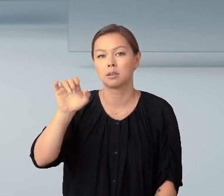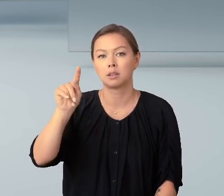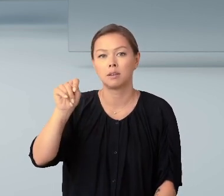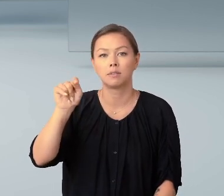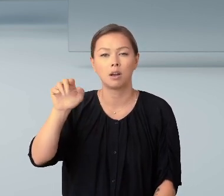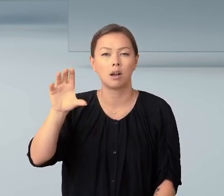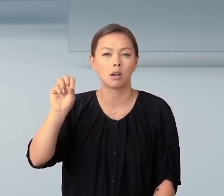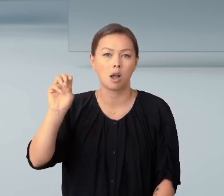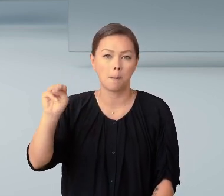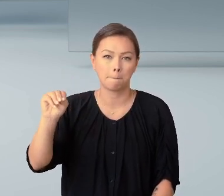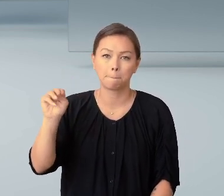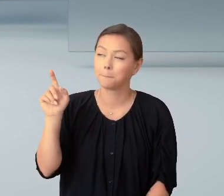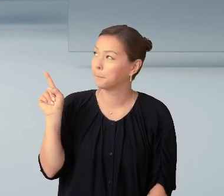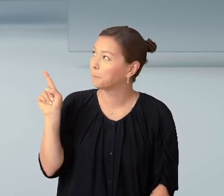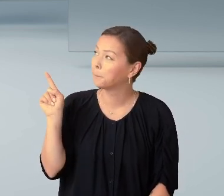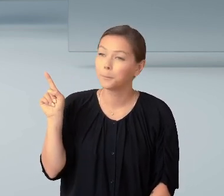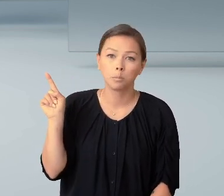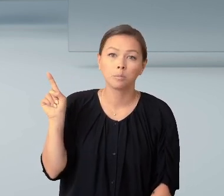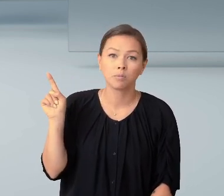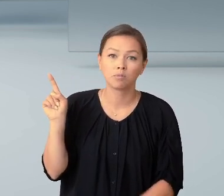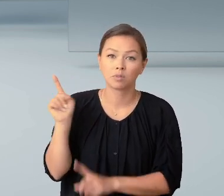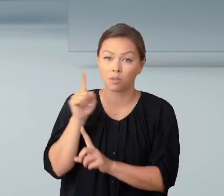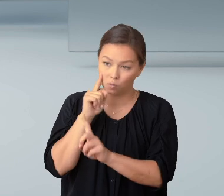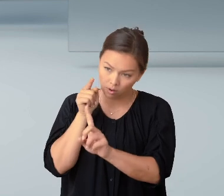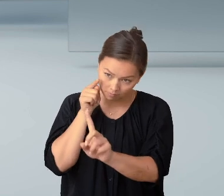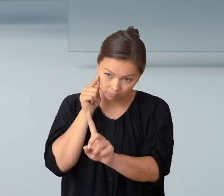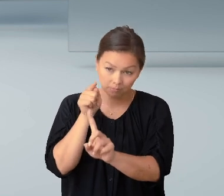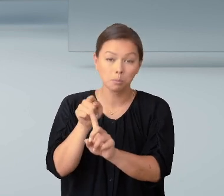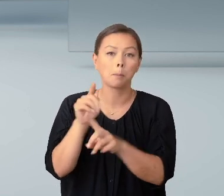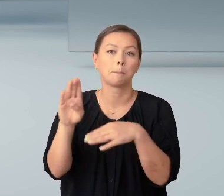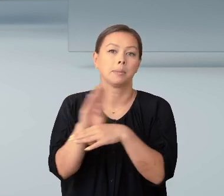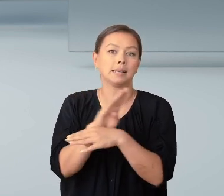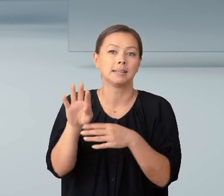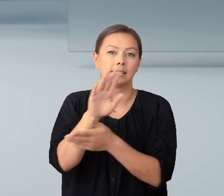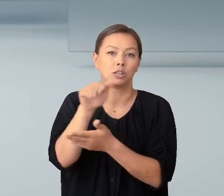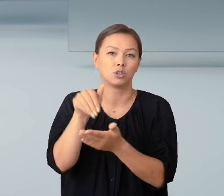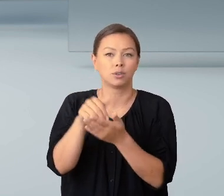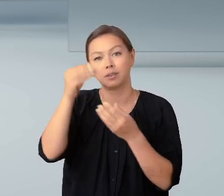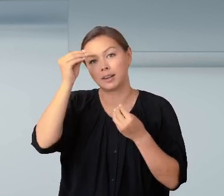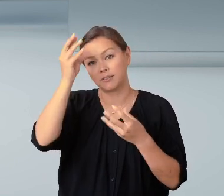and, in particular, Business Central information. So it's an online